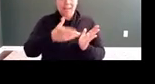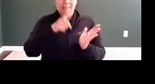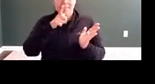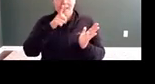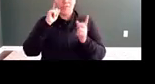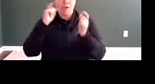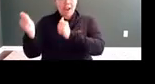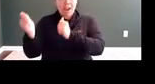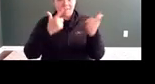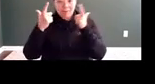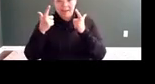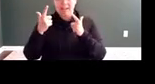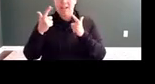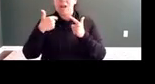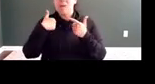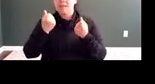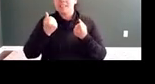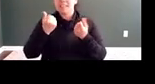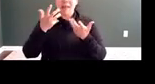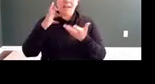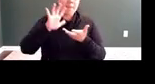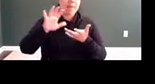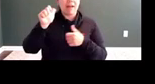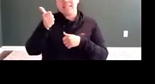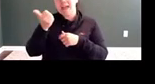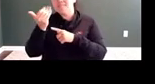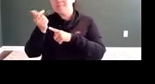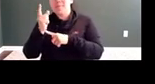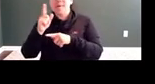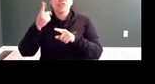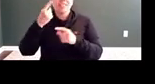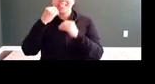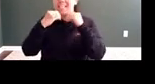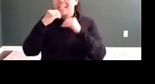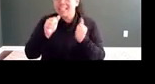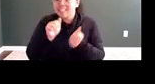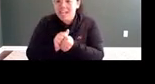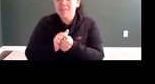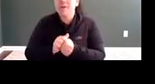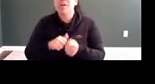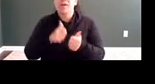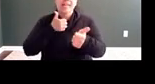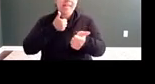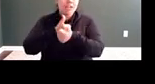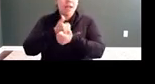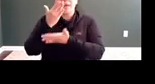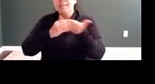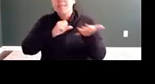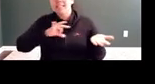and we again spend about 10 or 15 minutes just sharing a meal together and catching up. Some of our staff is out actually interpreting